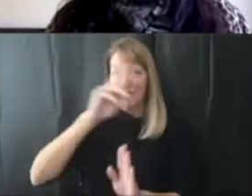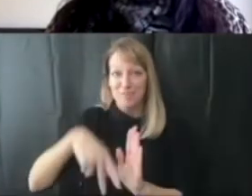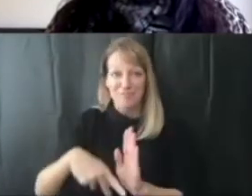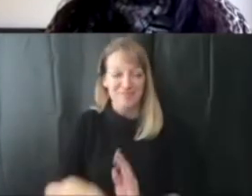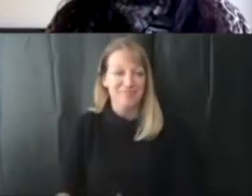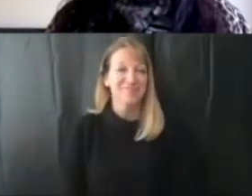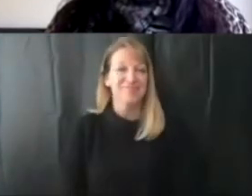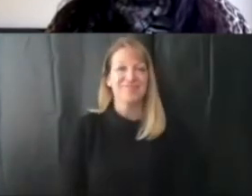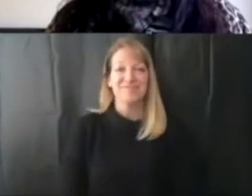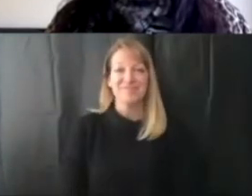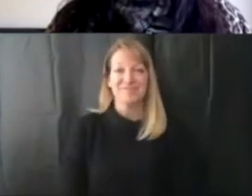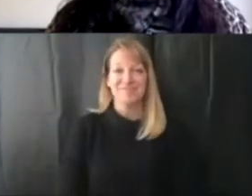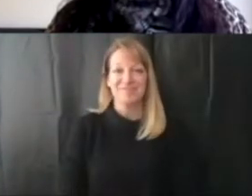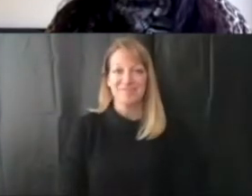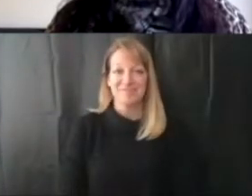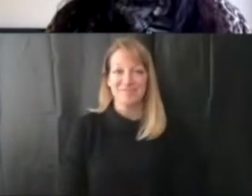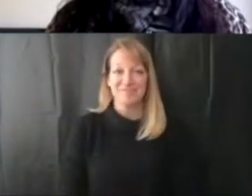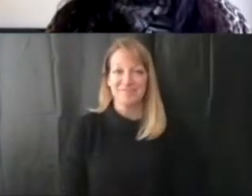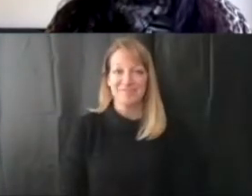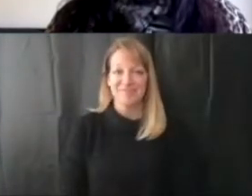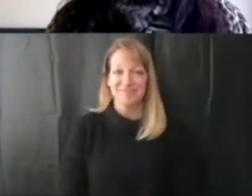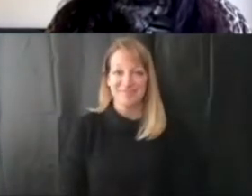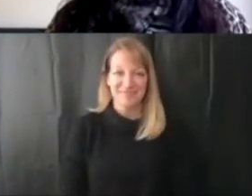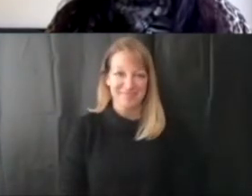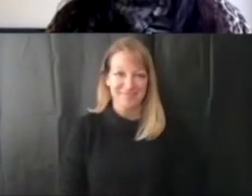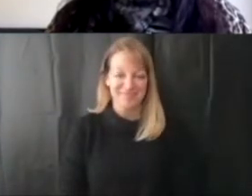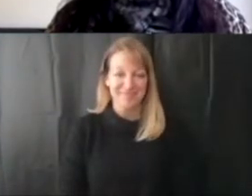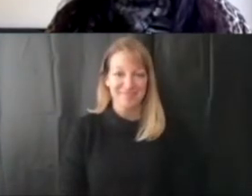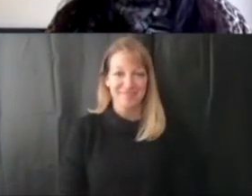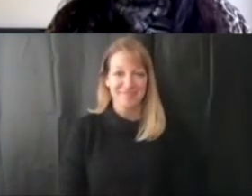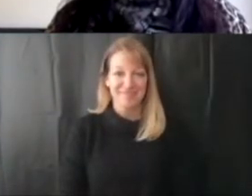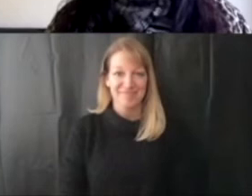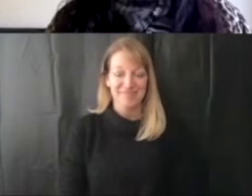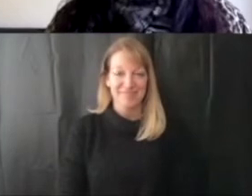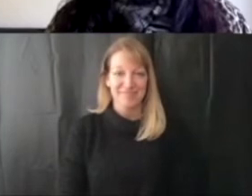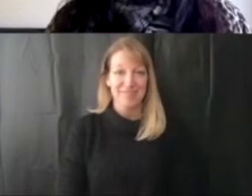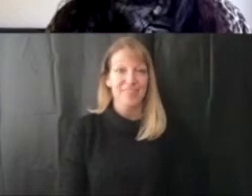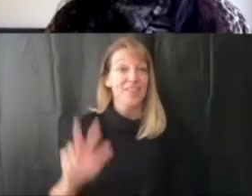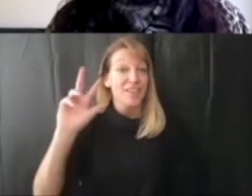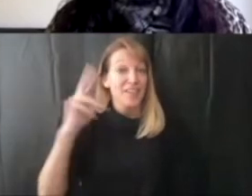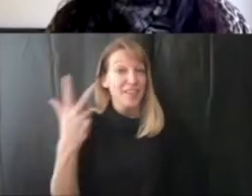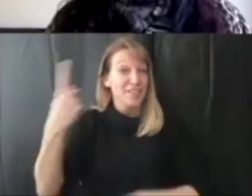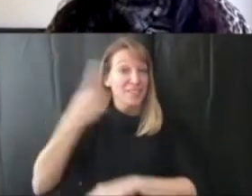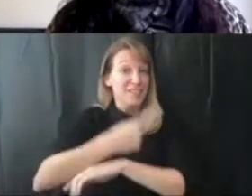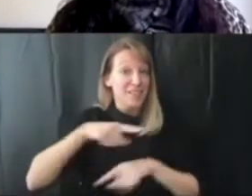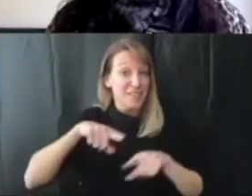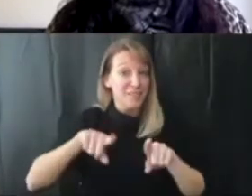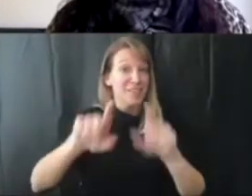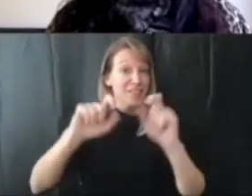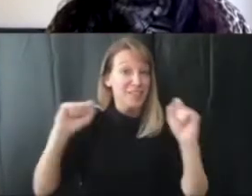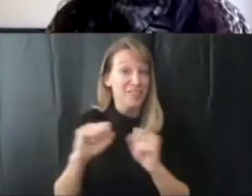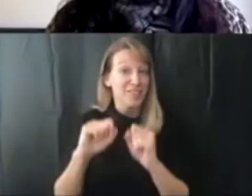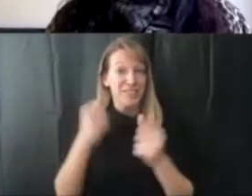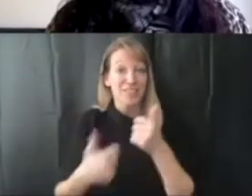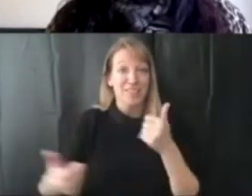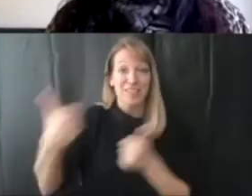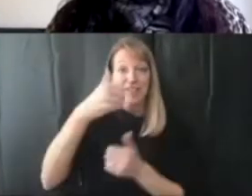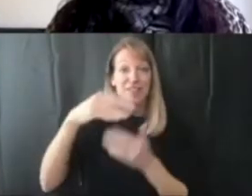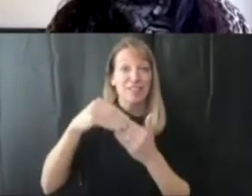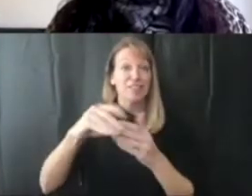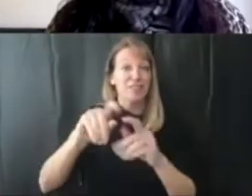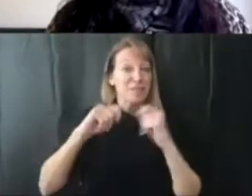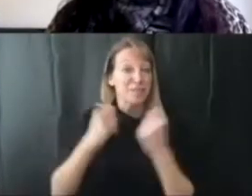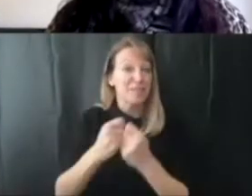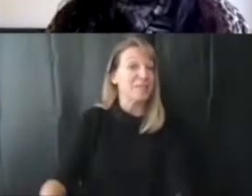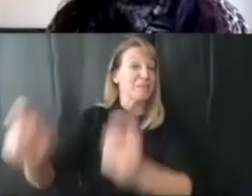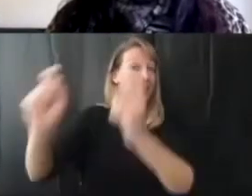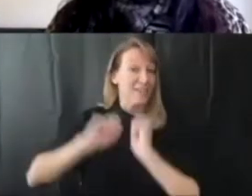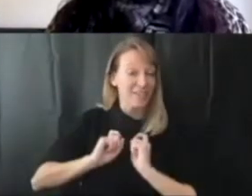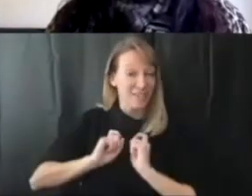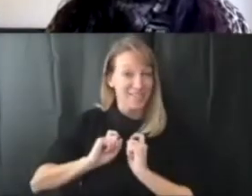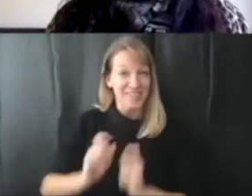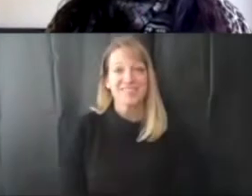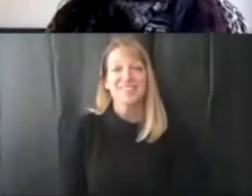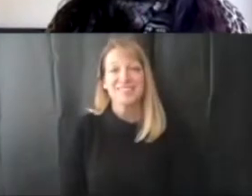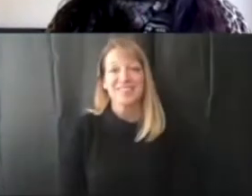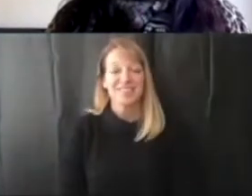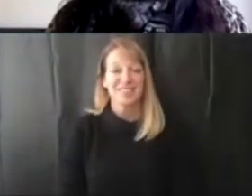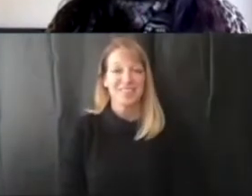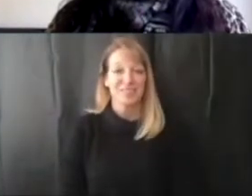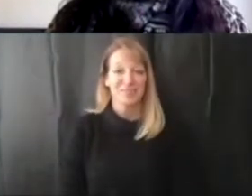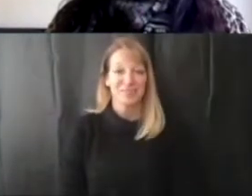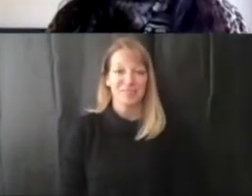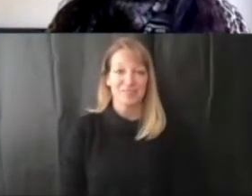invoice for a tree on the third day of winter senior leadership gave to me three strategic plans